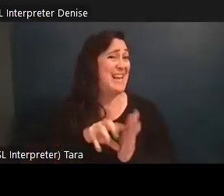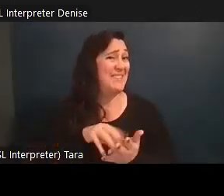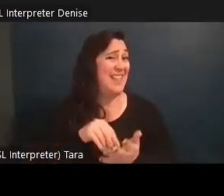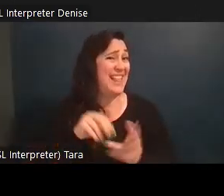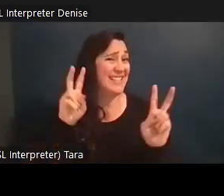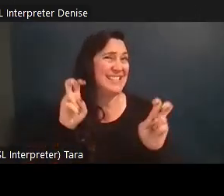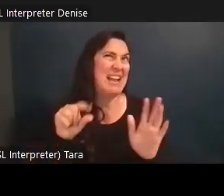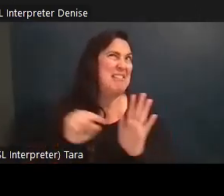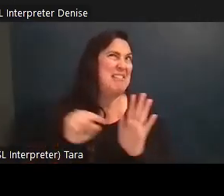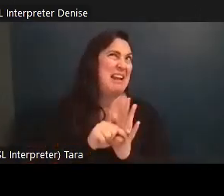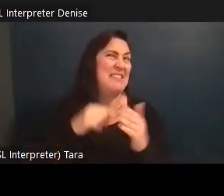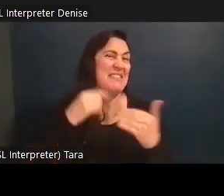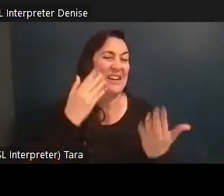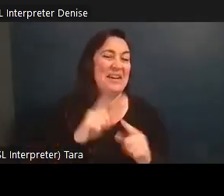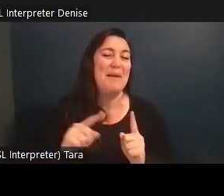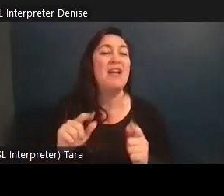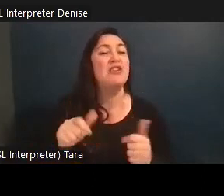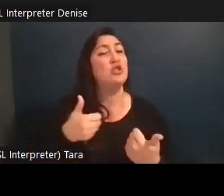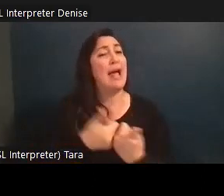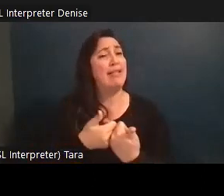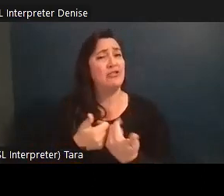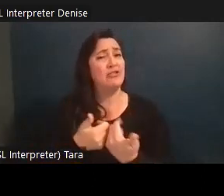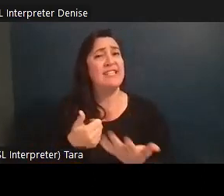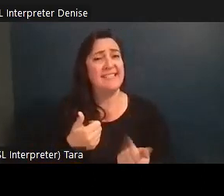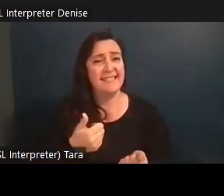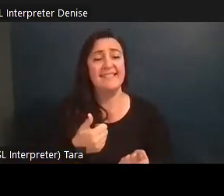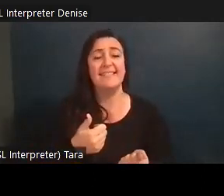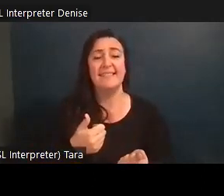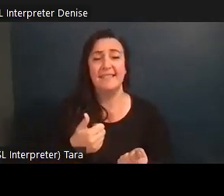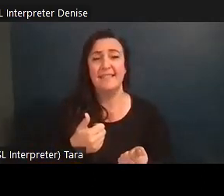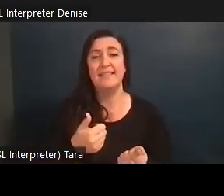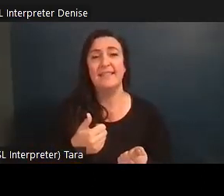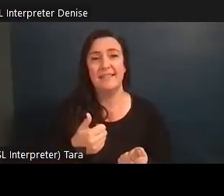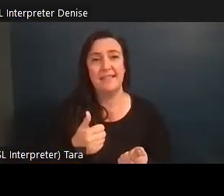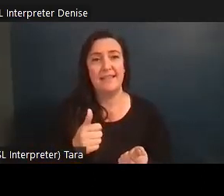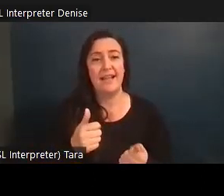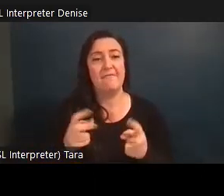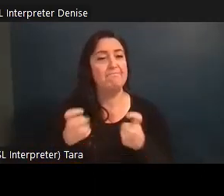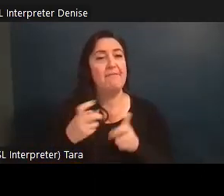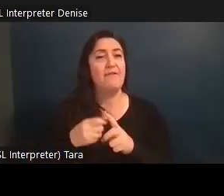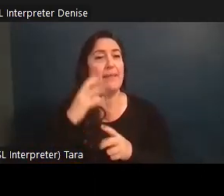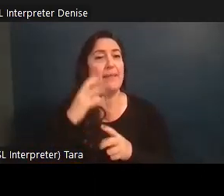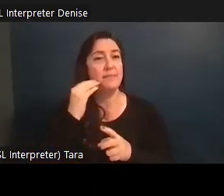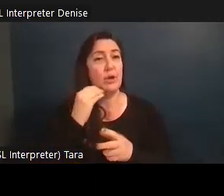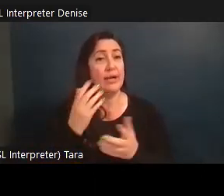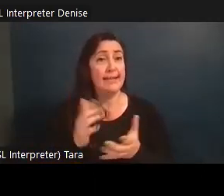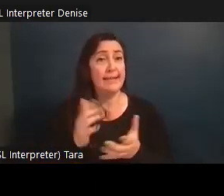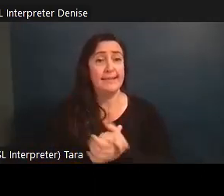challenges that are sort of drawn from this experience.